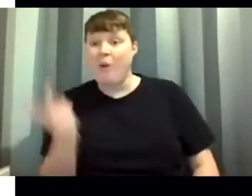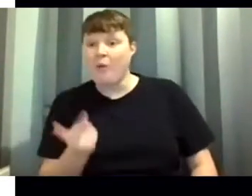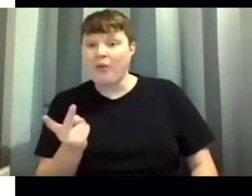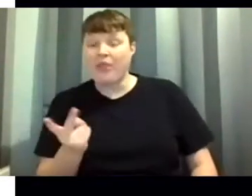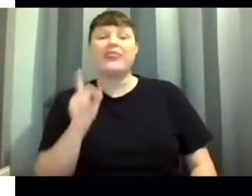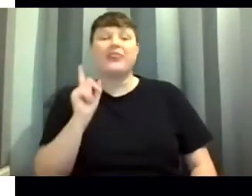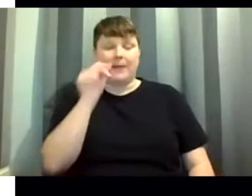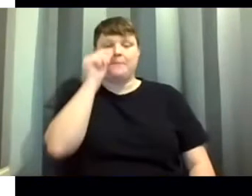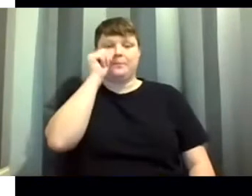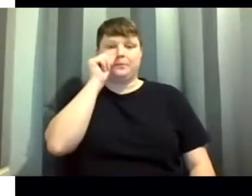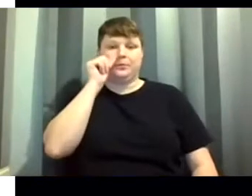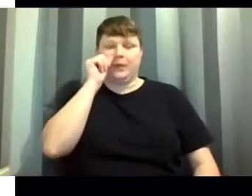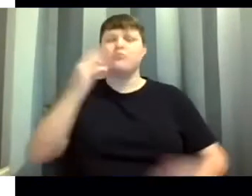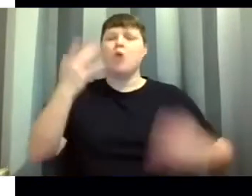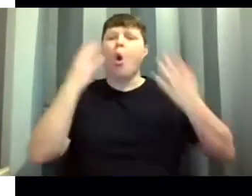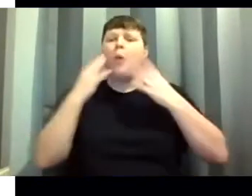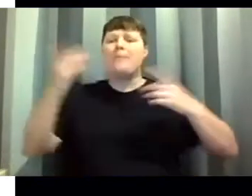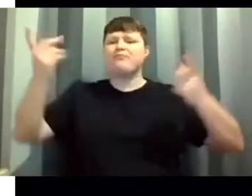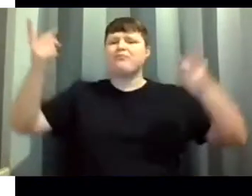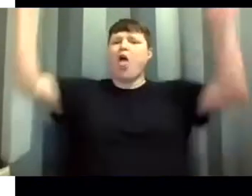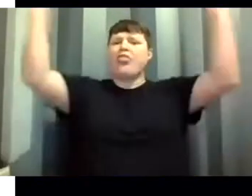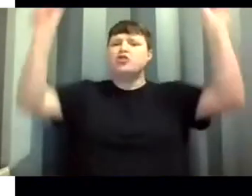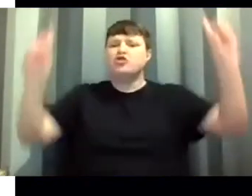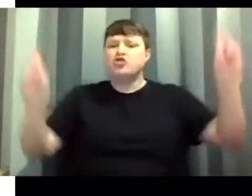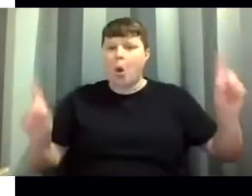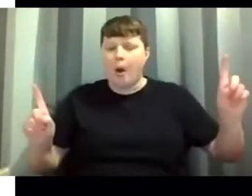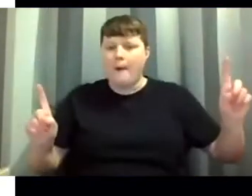when there's a thunderstorm, there's an updraft of air going up